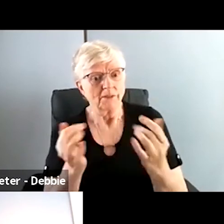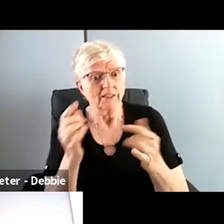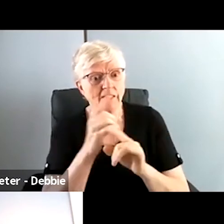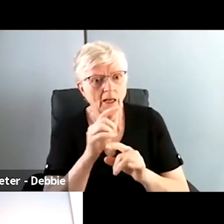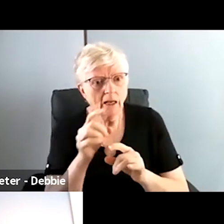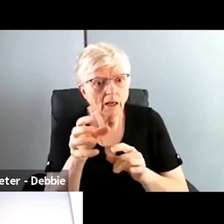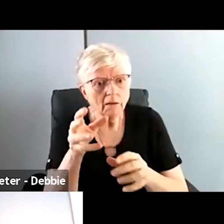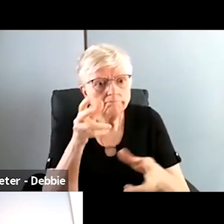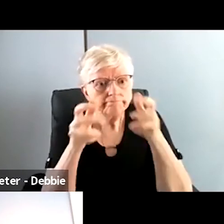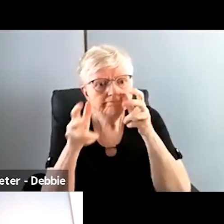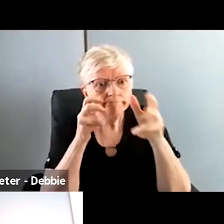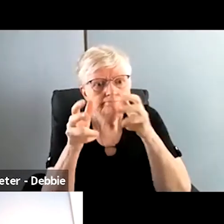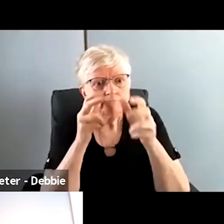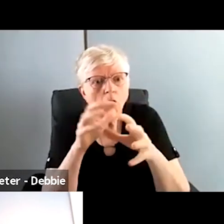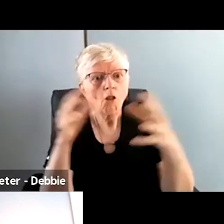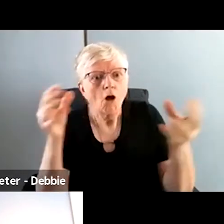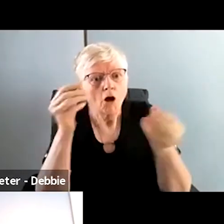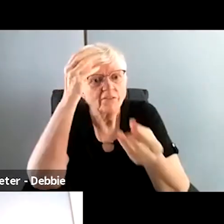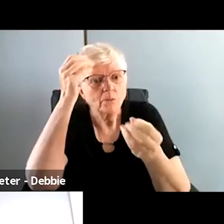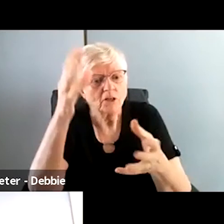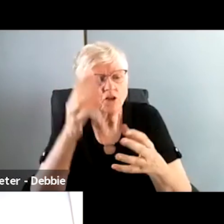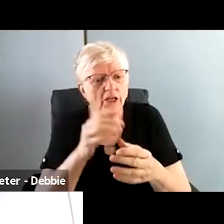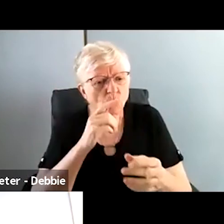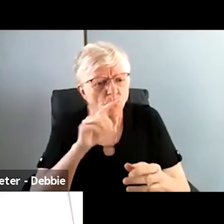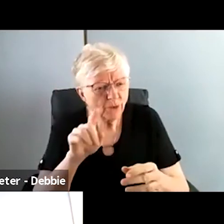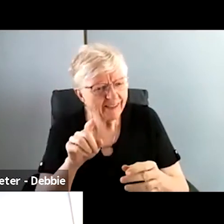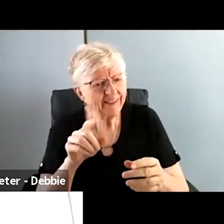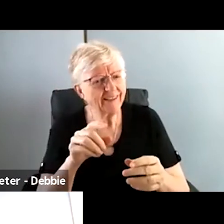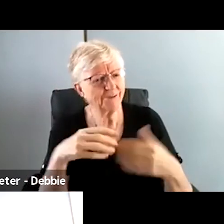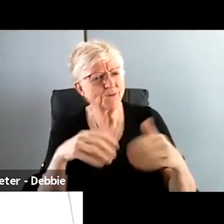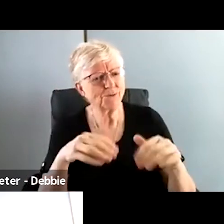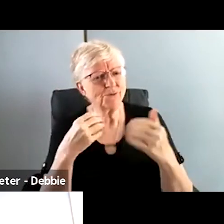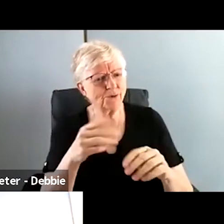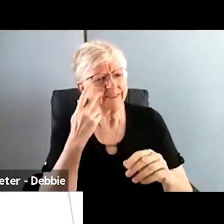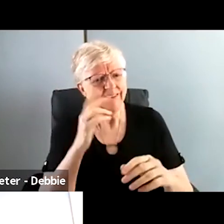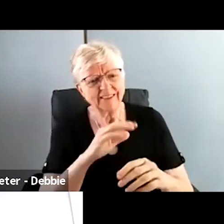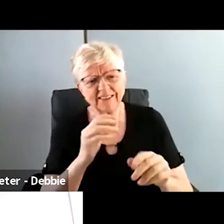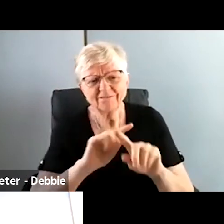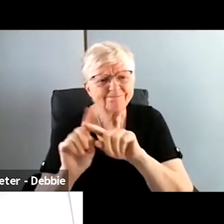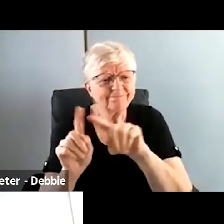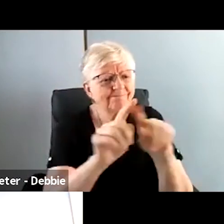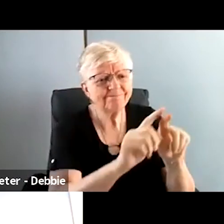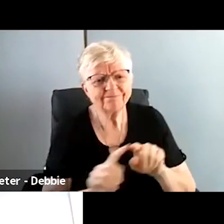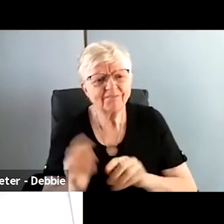PRESENTED AND I KNOW THAT YOU SAID IT WAS VERY BRIEF, BUT I KNOW THAT PEOPLE TODAY GATHERED SO MUCH INFORMATION AND REALLY LOOKED AT ALL ASPECTS OF PEOPLE'S LIVES SO BEFORE WE MOVE IT ON,